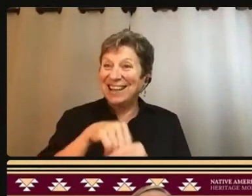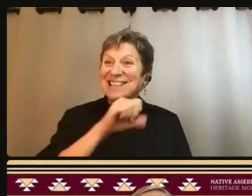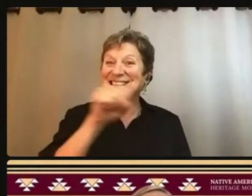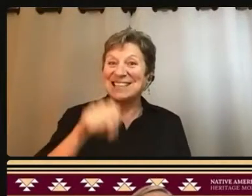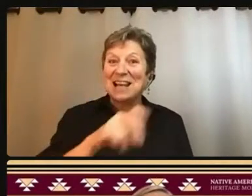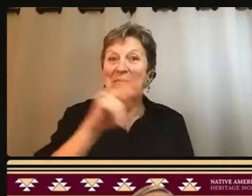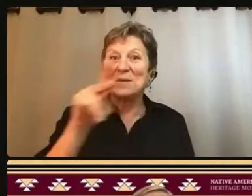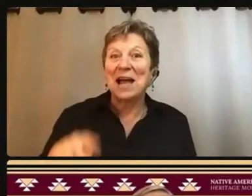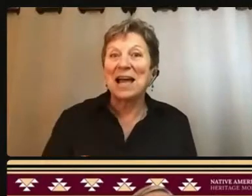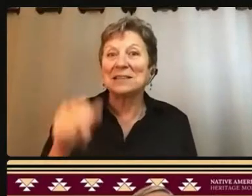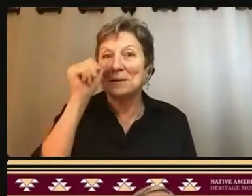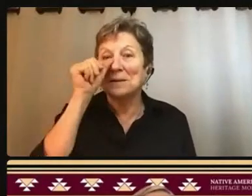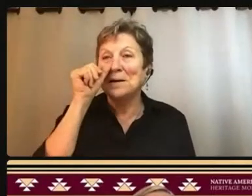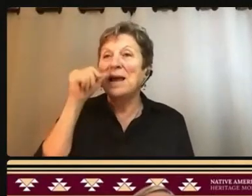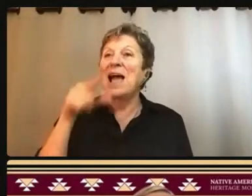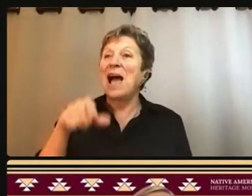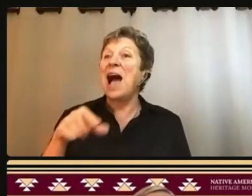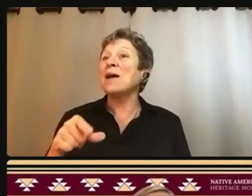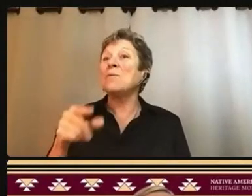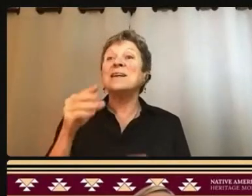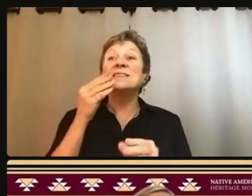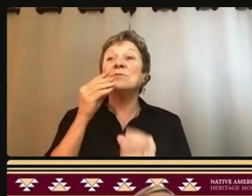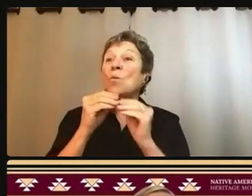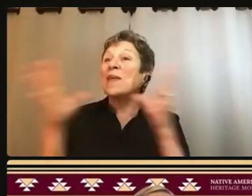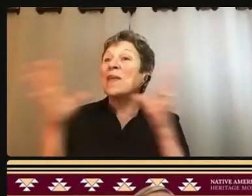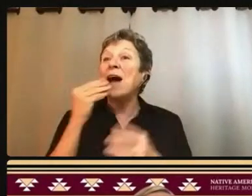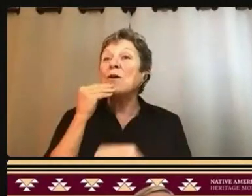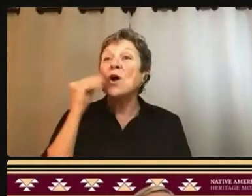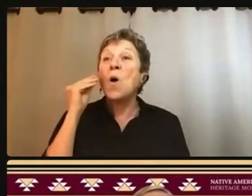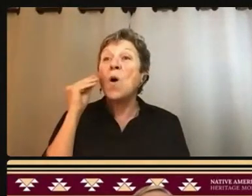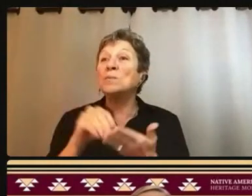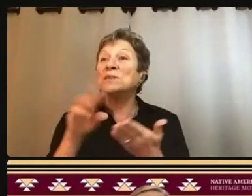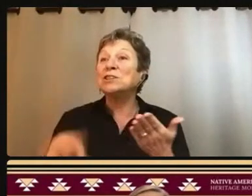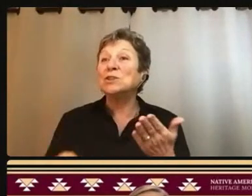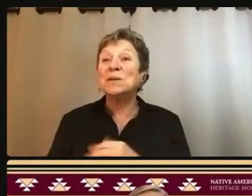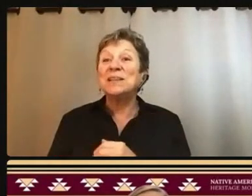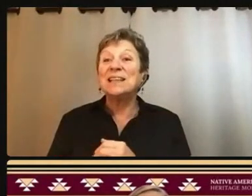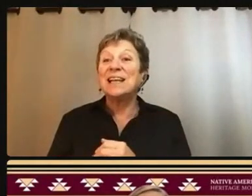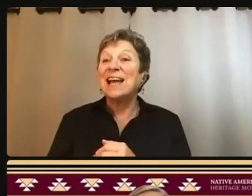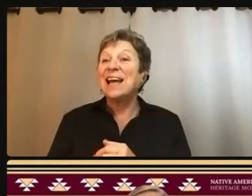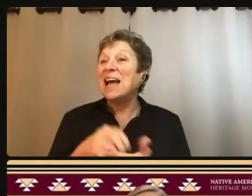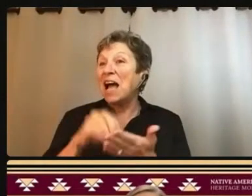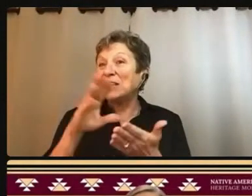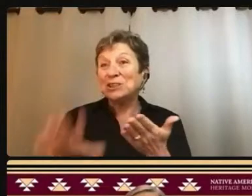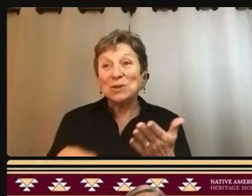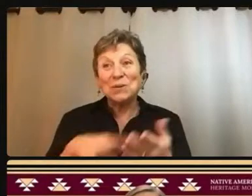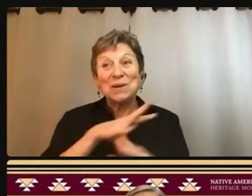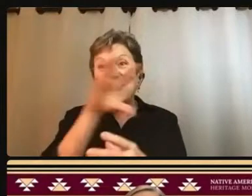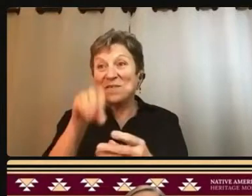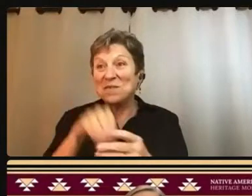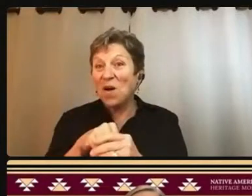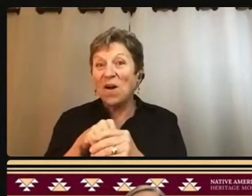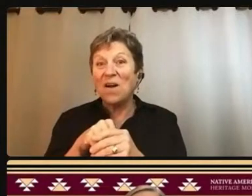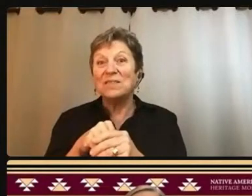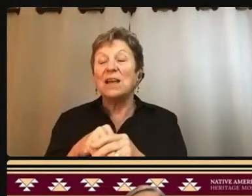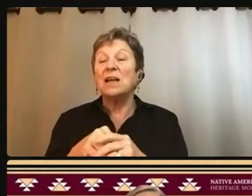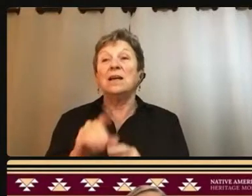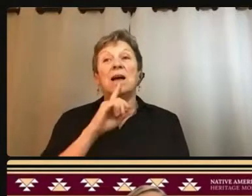I'M A PARENT IN SALEM KAISER.